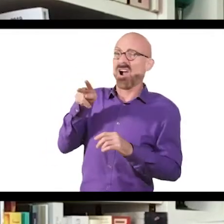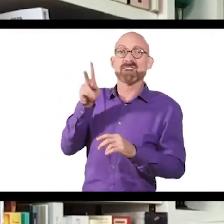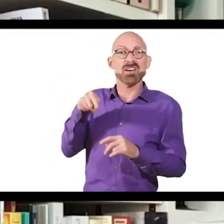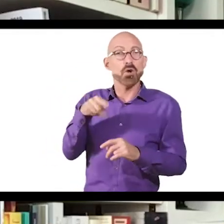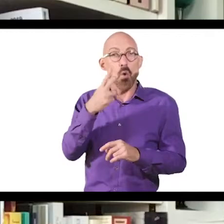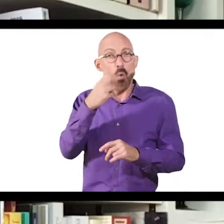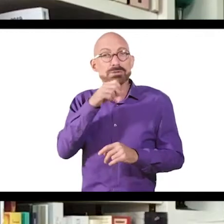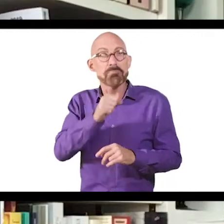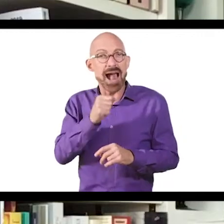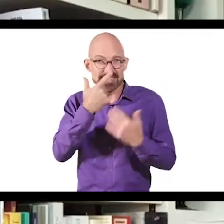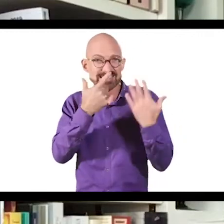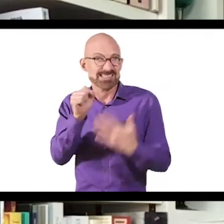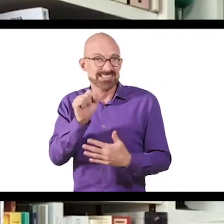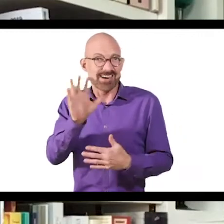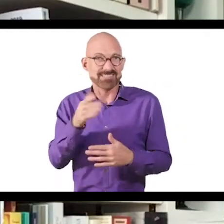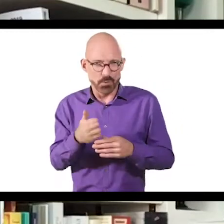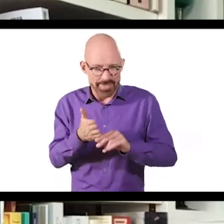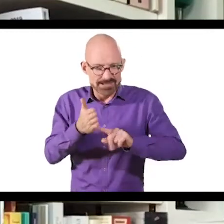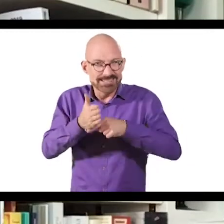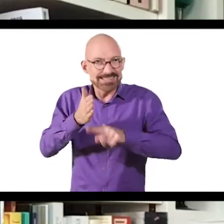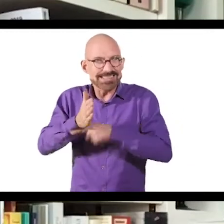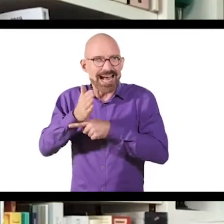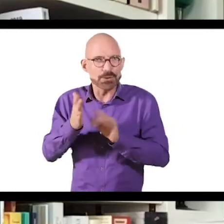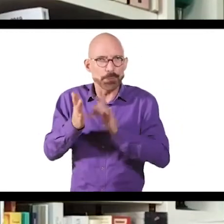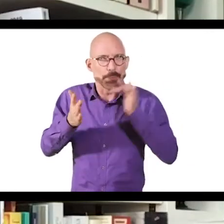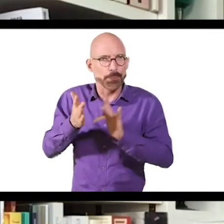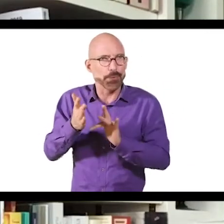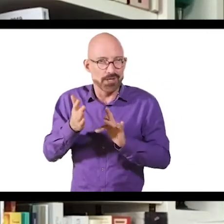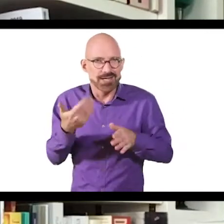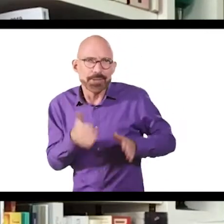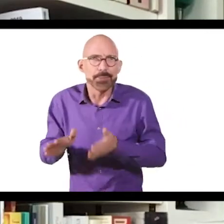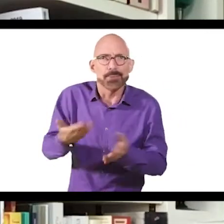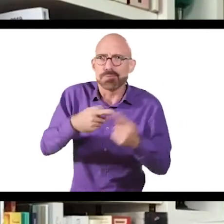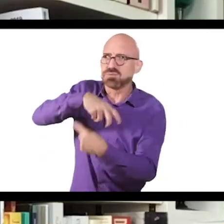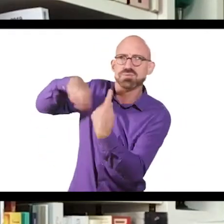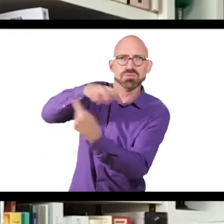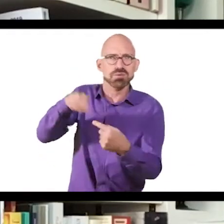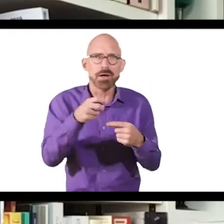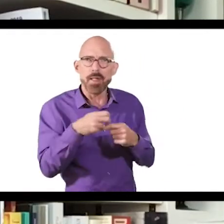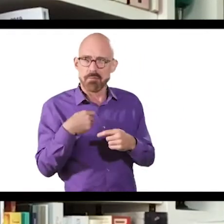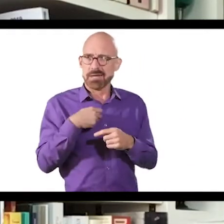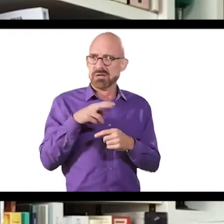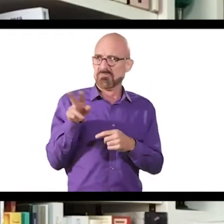In a suit with a lit up bow tie. A perfect Brighton moment. And I was sitting on Hove promenade on one of those green benches,